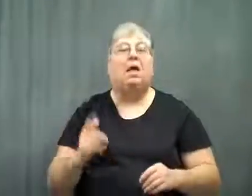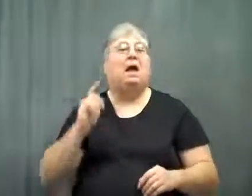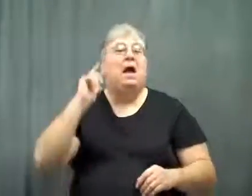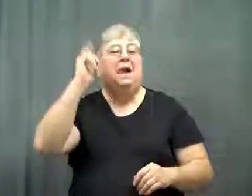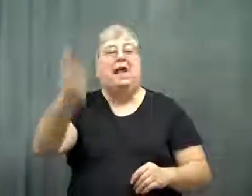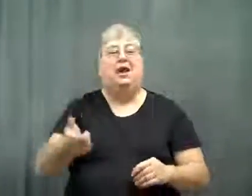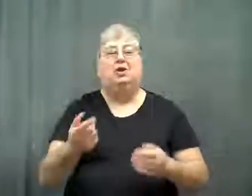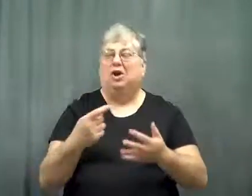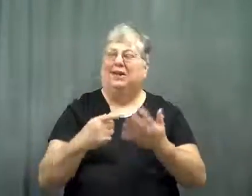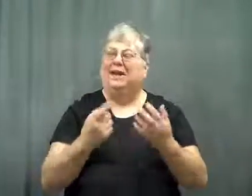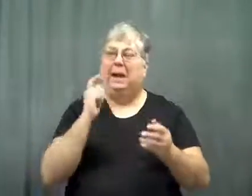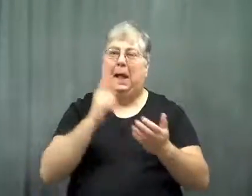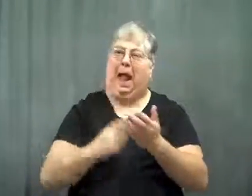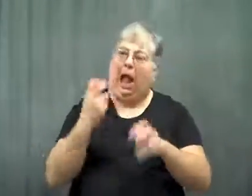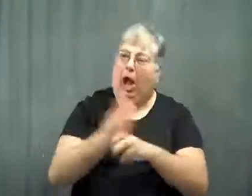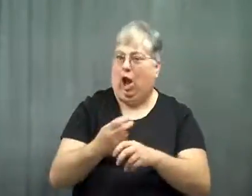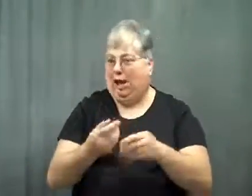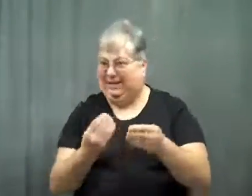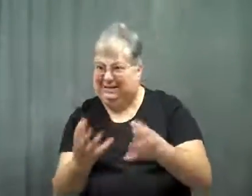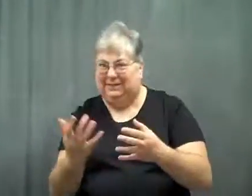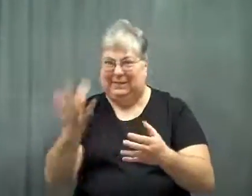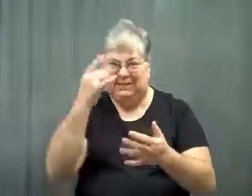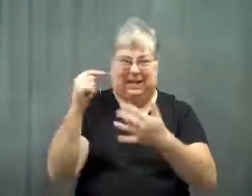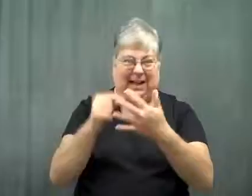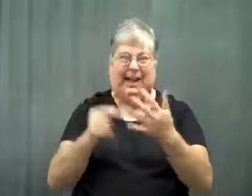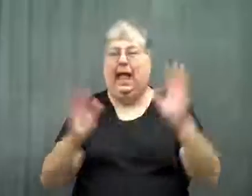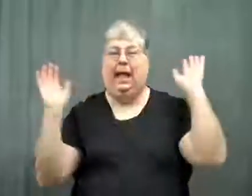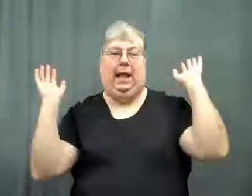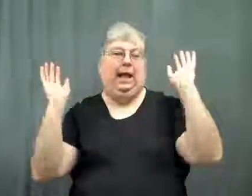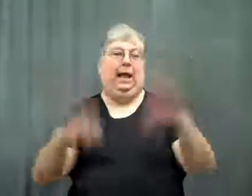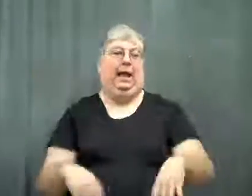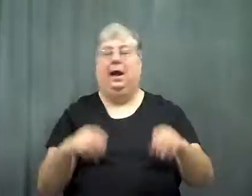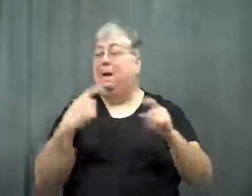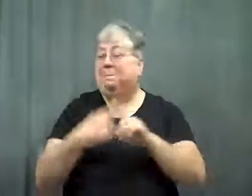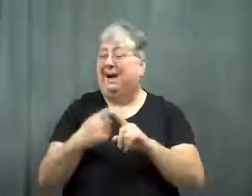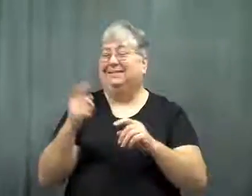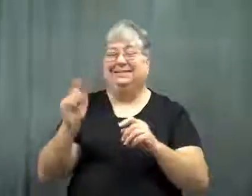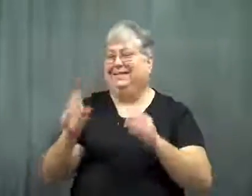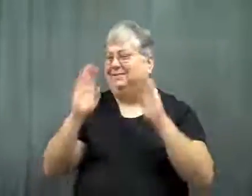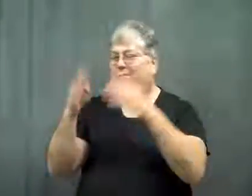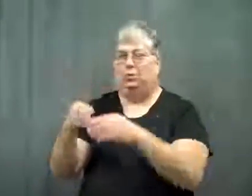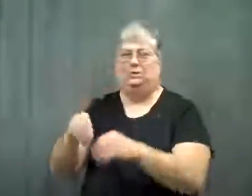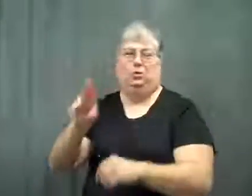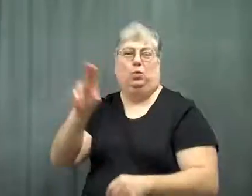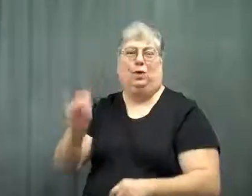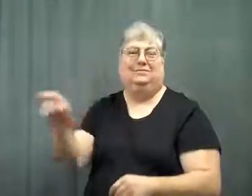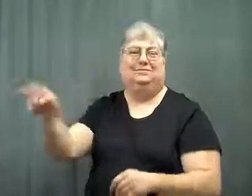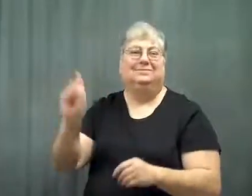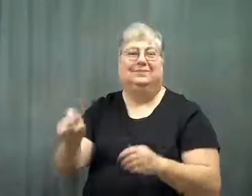After awhile, it was too hard to infect people and there were more pressing matters in the U.S.